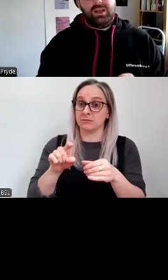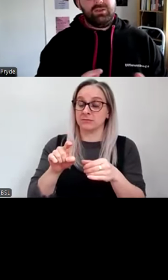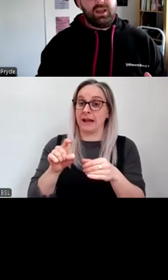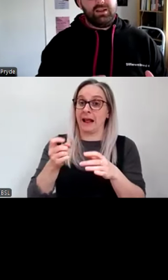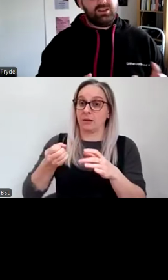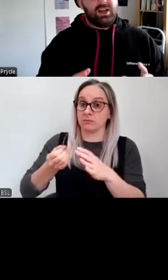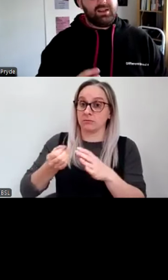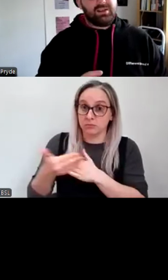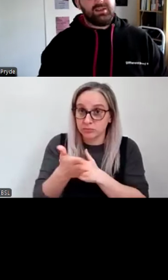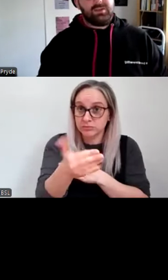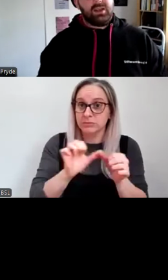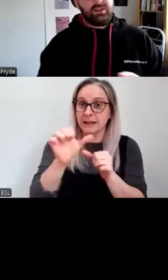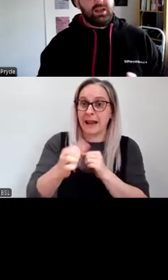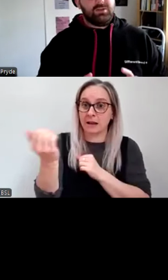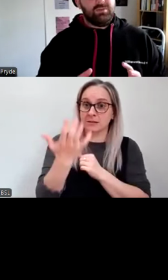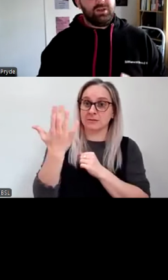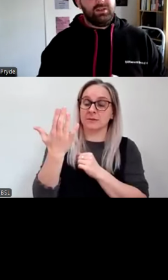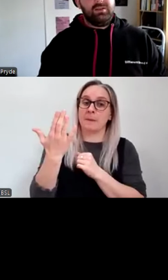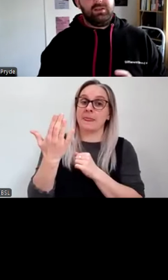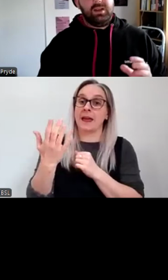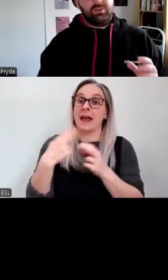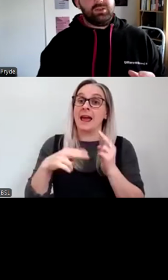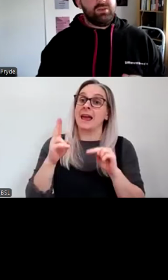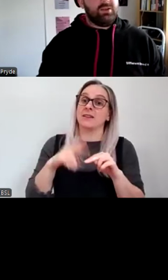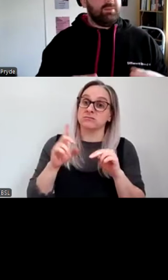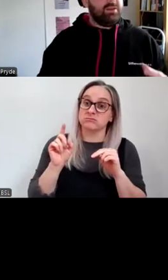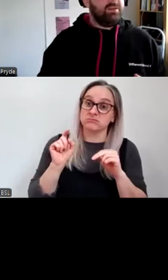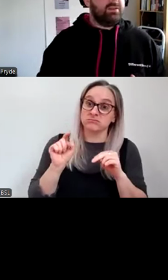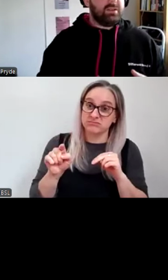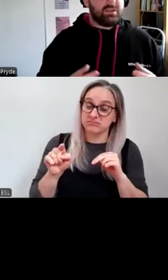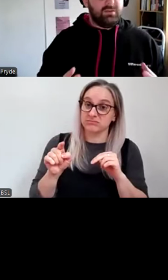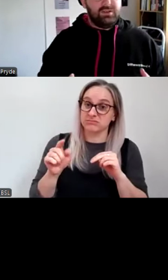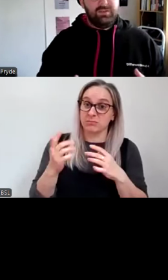By doing that, unless you add accessible text to the actual button, it will just read out button to a screen reader,